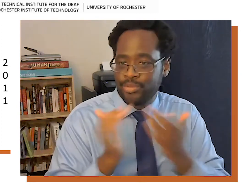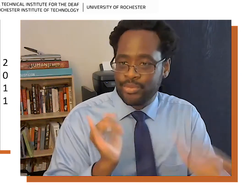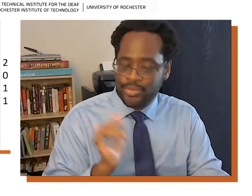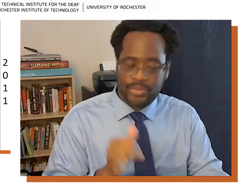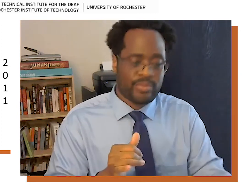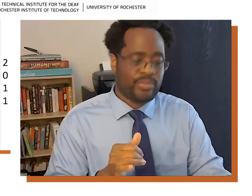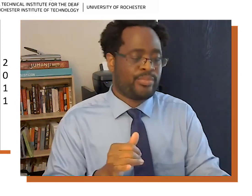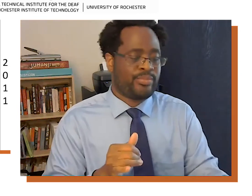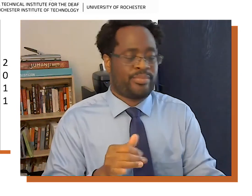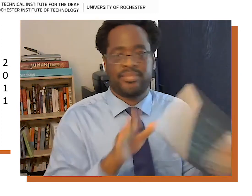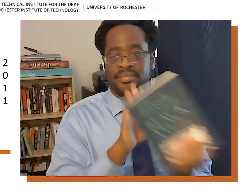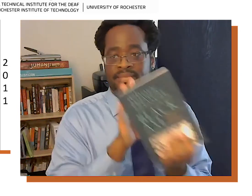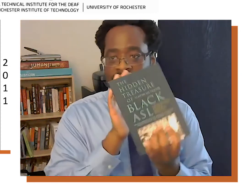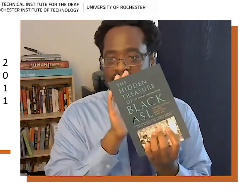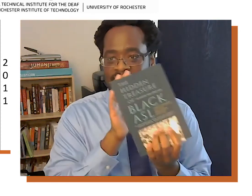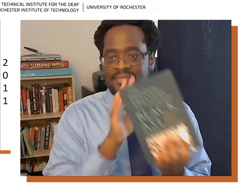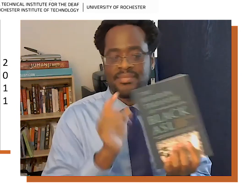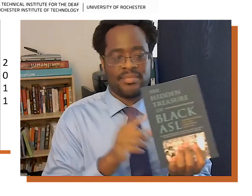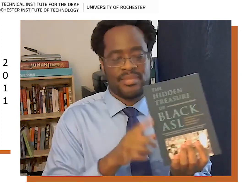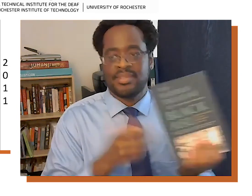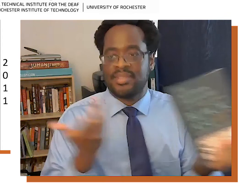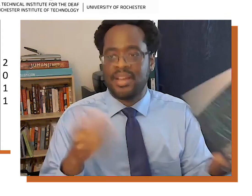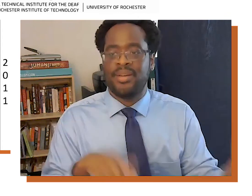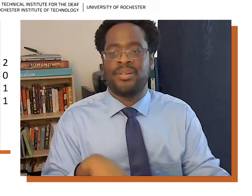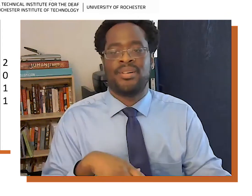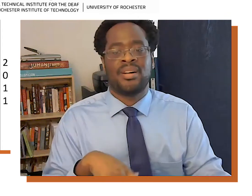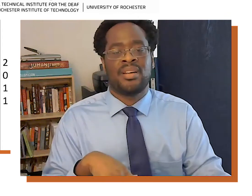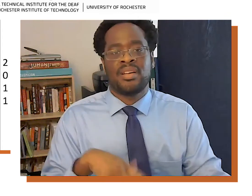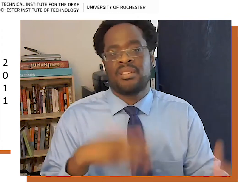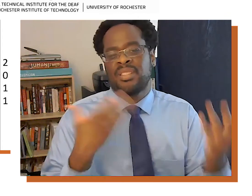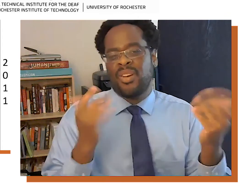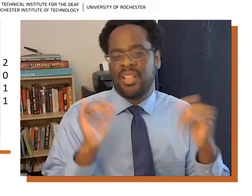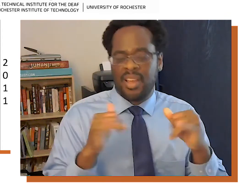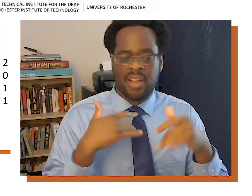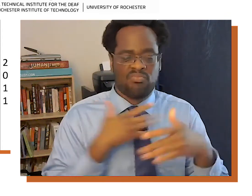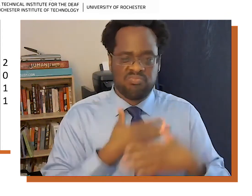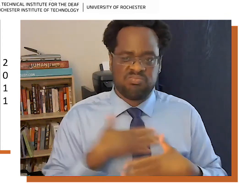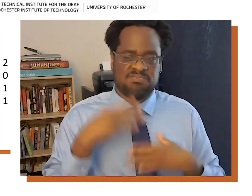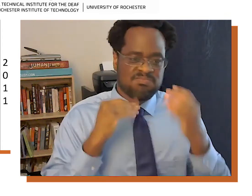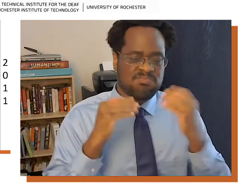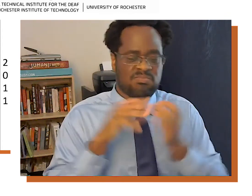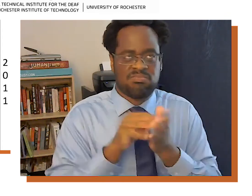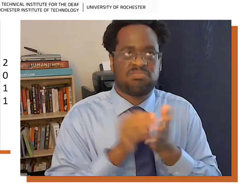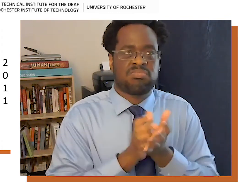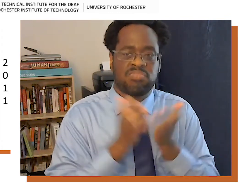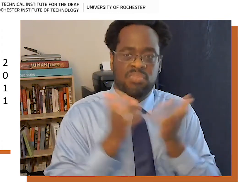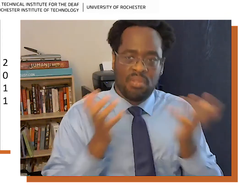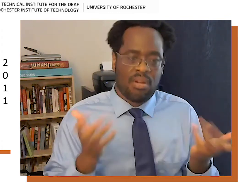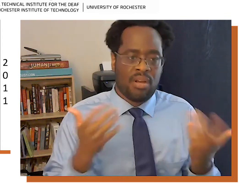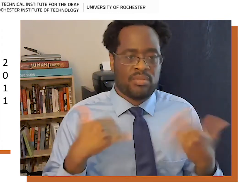We also published a book, this book-- "The Hidden Treasure of Black ASL," and from that, I learned a lot.